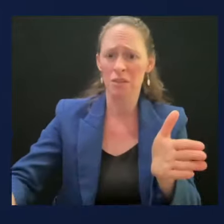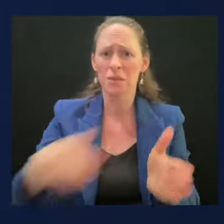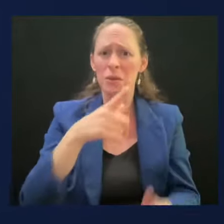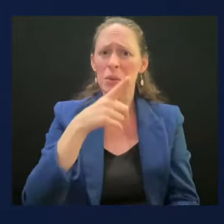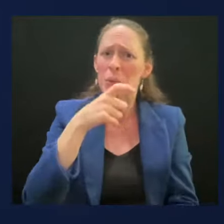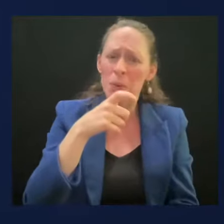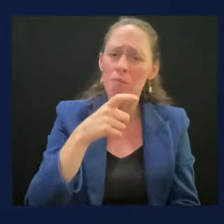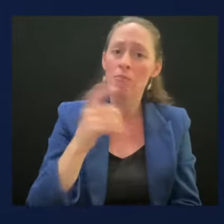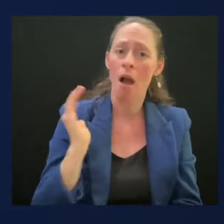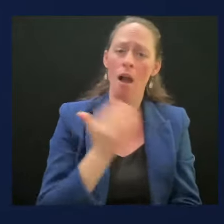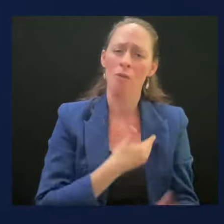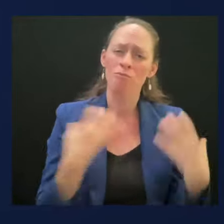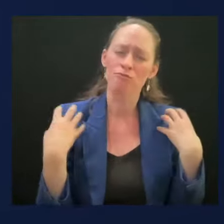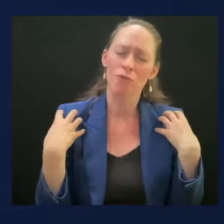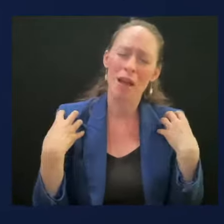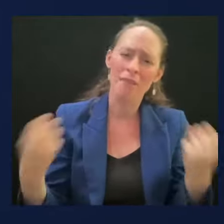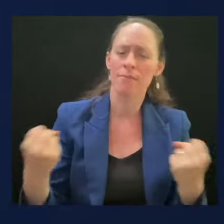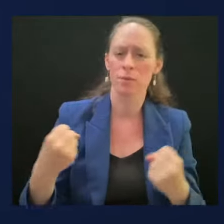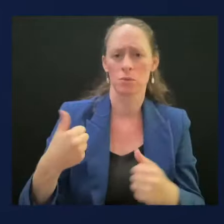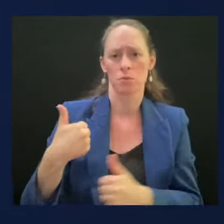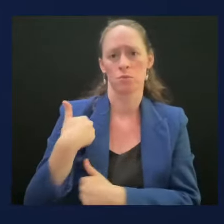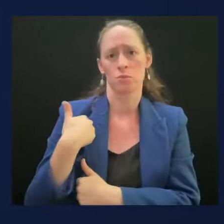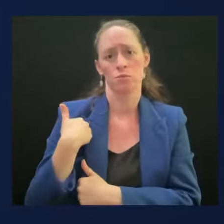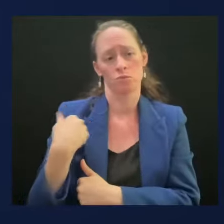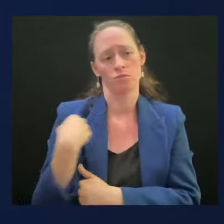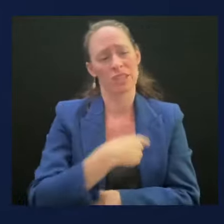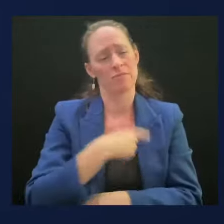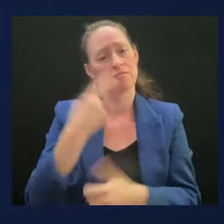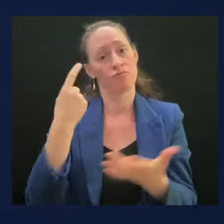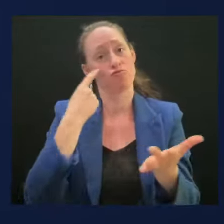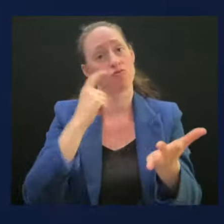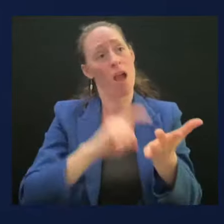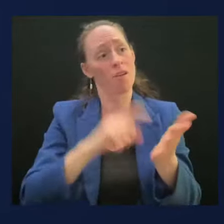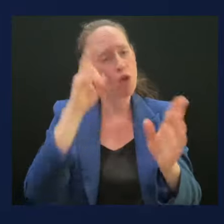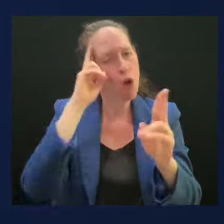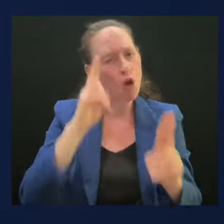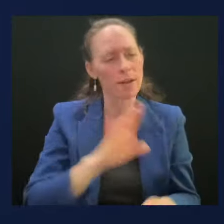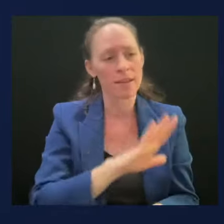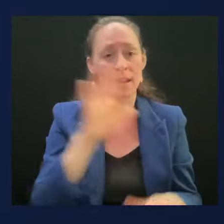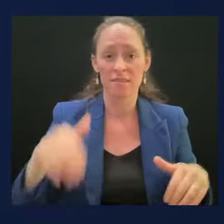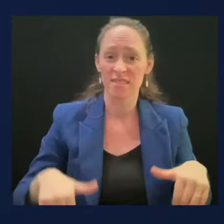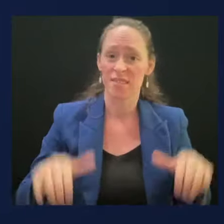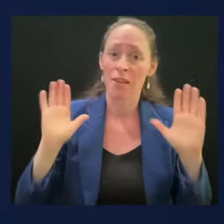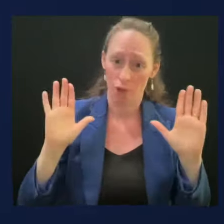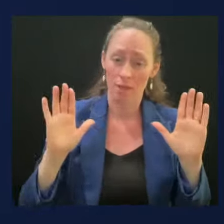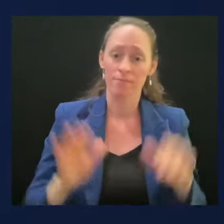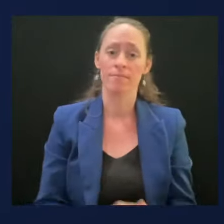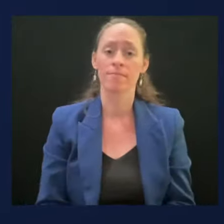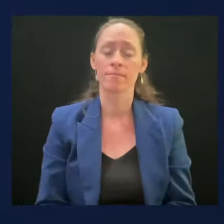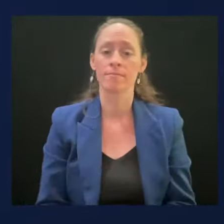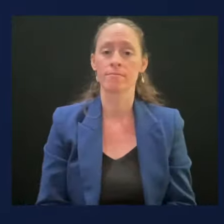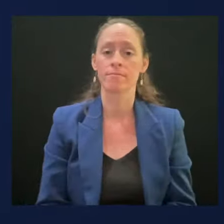where over 400,000 are buried here at Arlington National Cemetery's 85 sections.